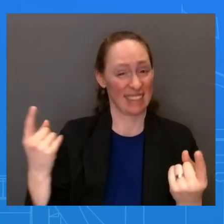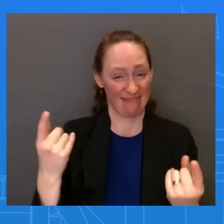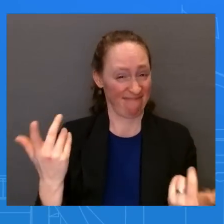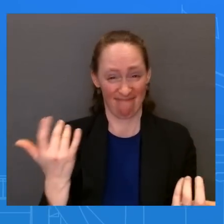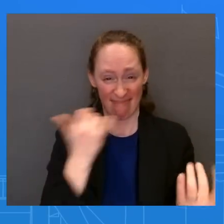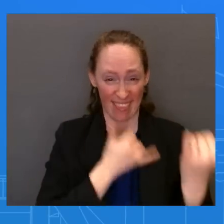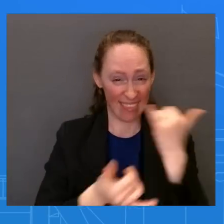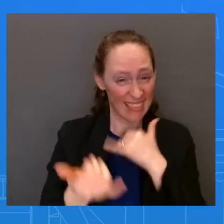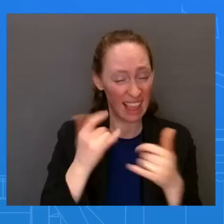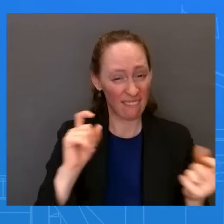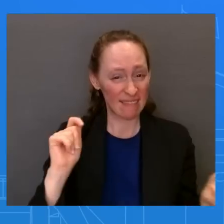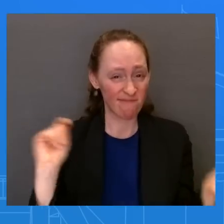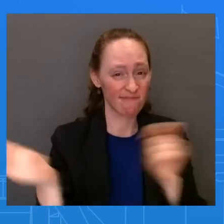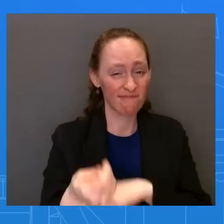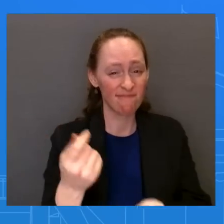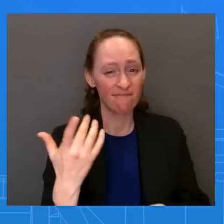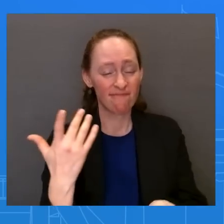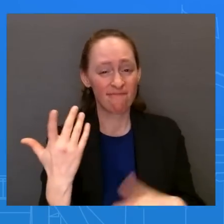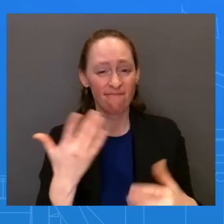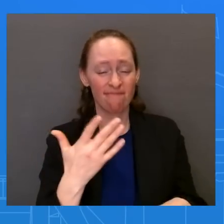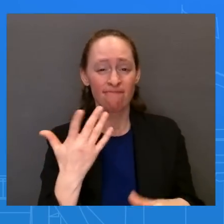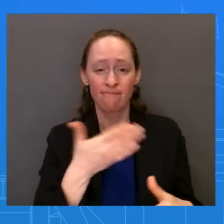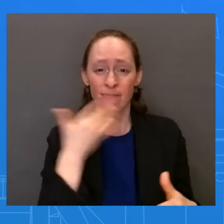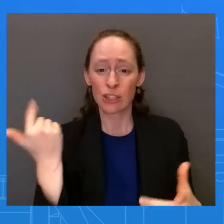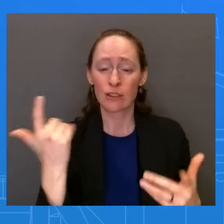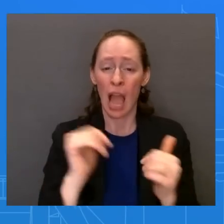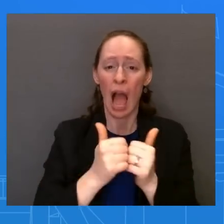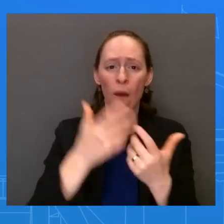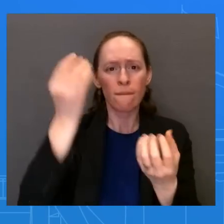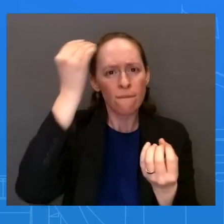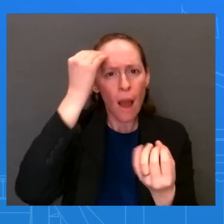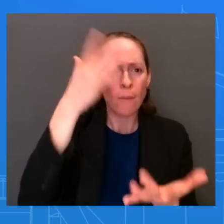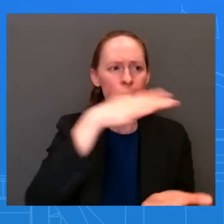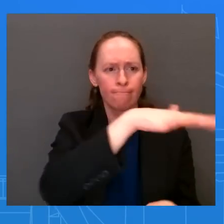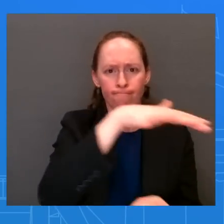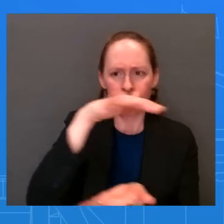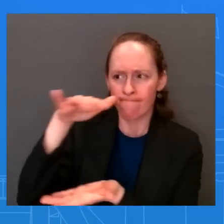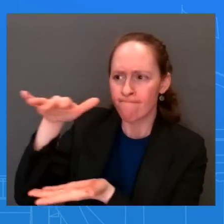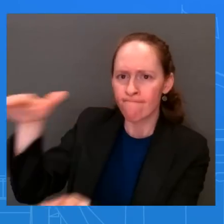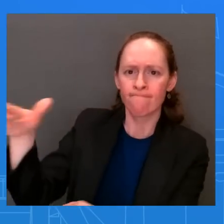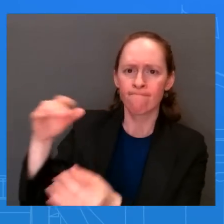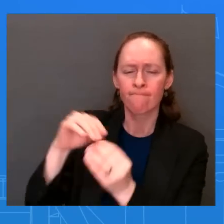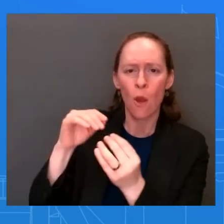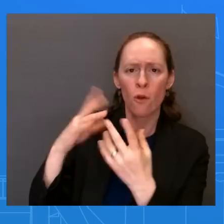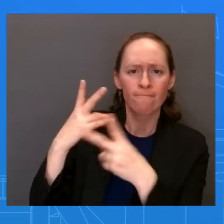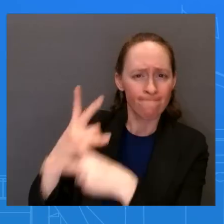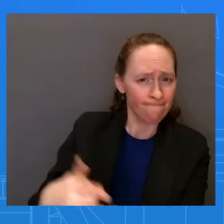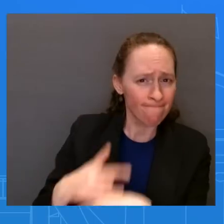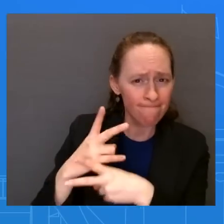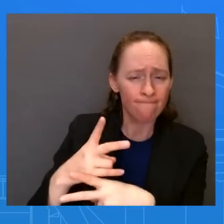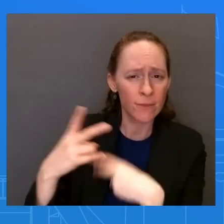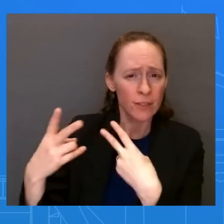Ms. Jean-Pierre: I'm not -- I'm not in a position to talk about reform or how this process should go forward. What I will say is: